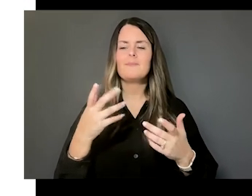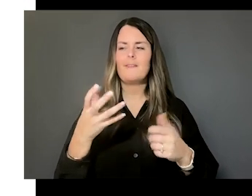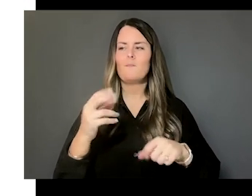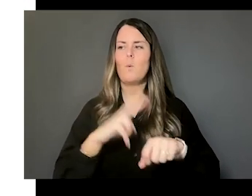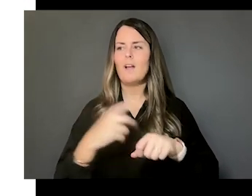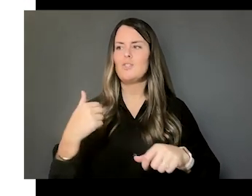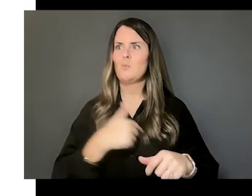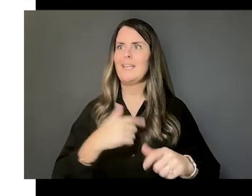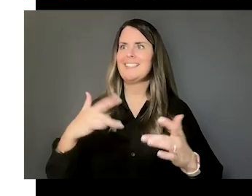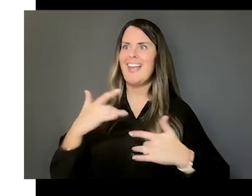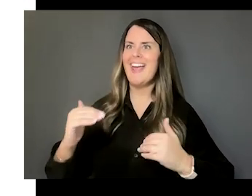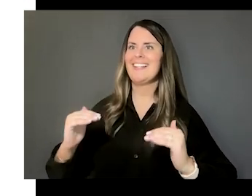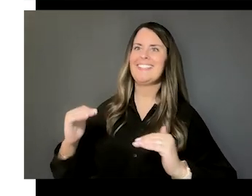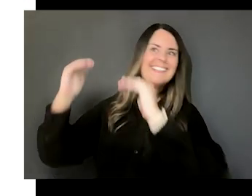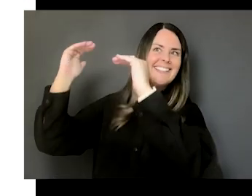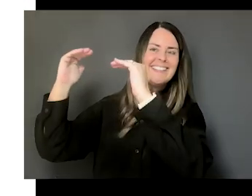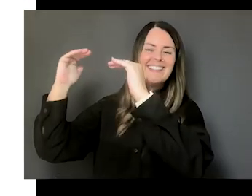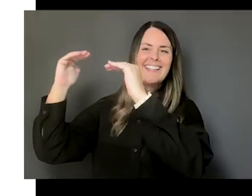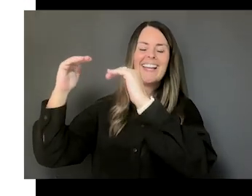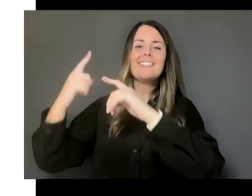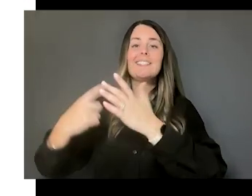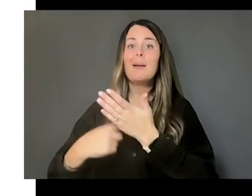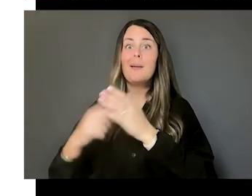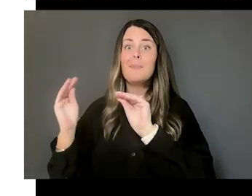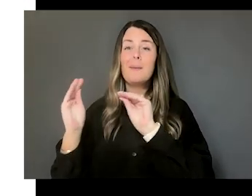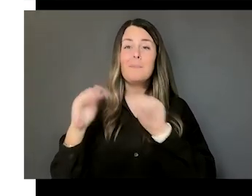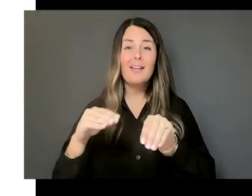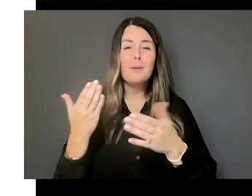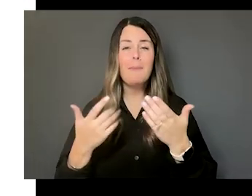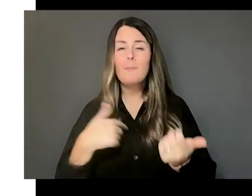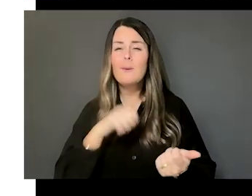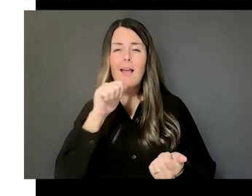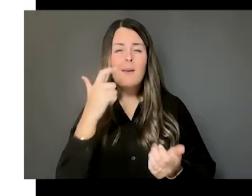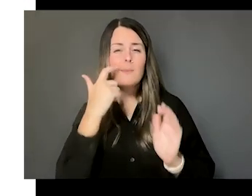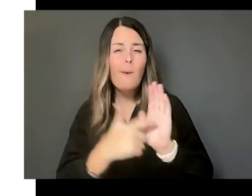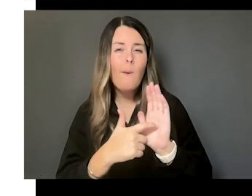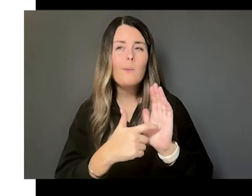And what can happen with implementation is that we may not see... maybe we don't see gains right away,